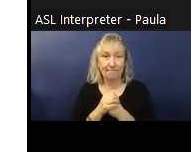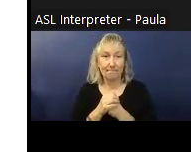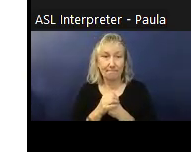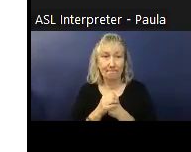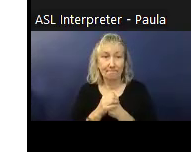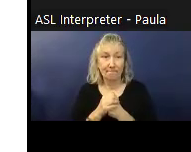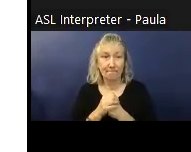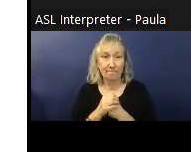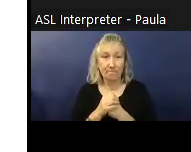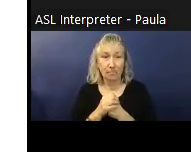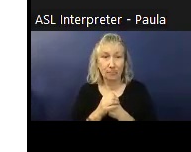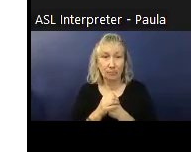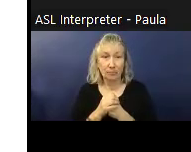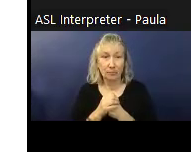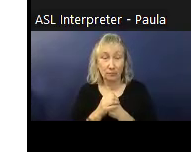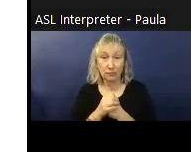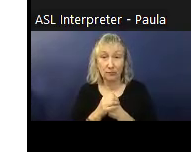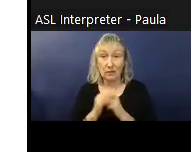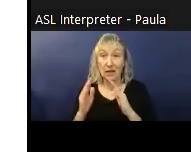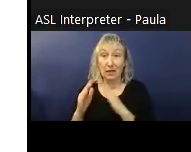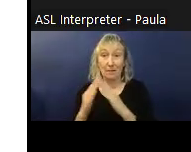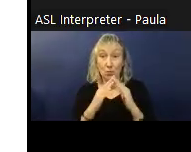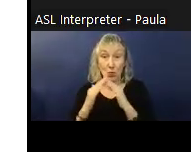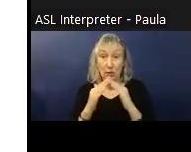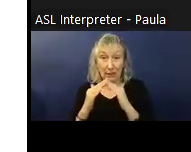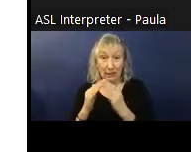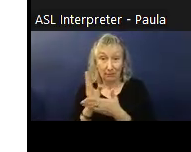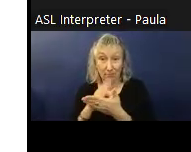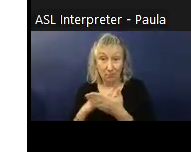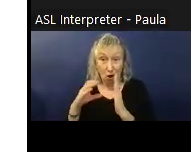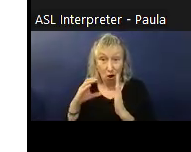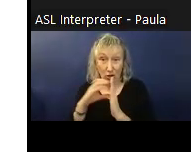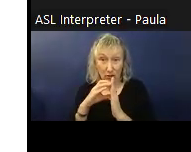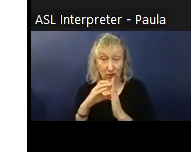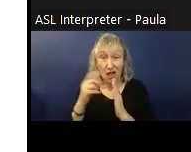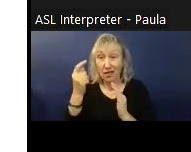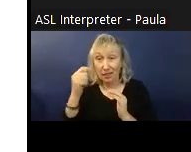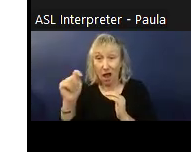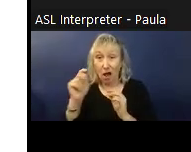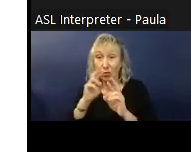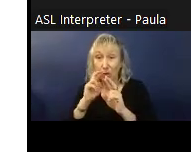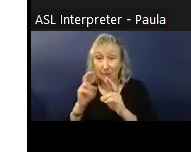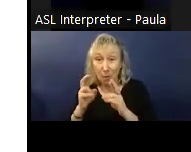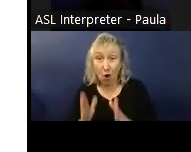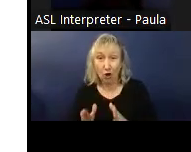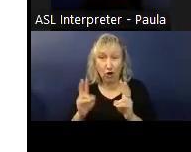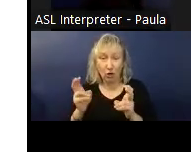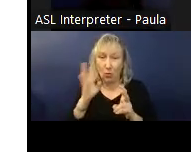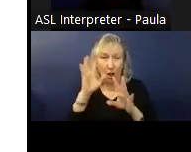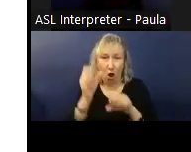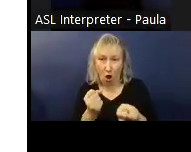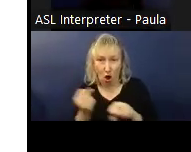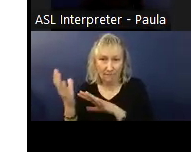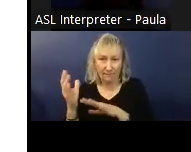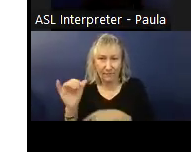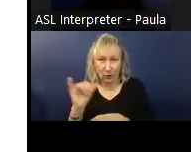we're deleting the reporter out of seven, which was similar to what you identified